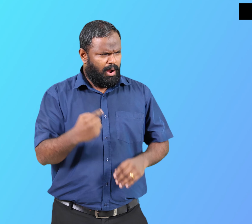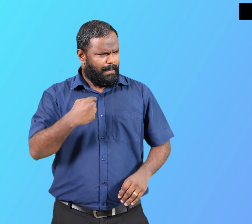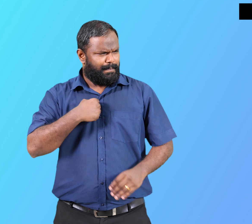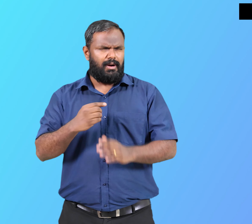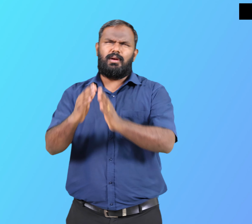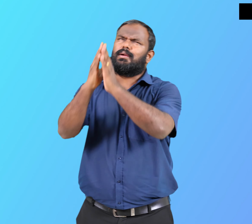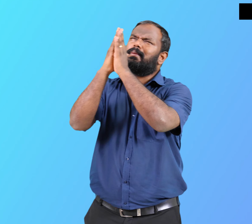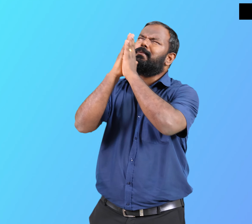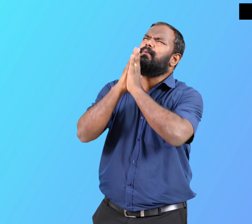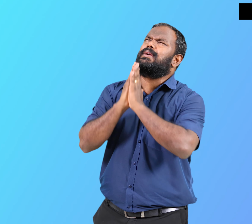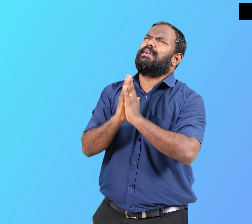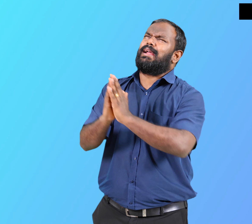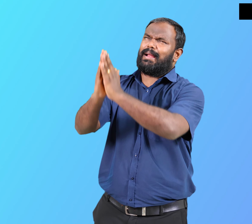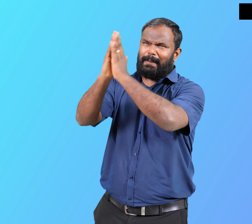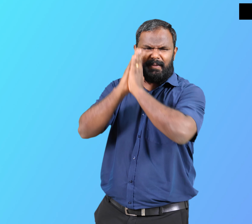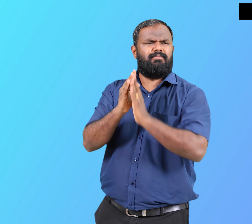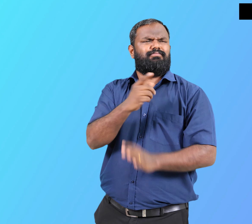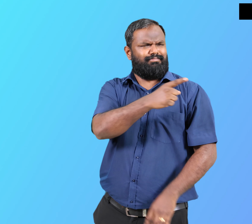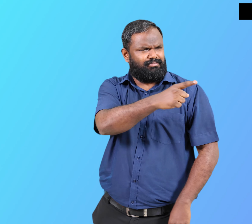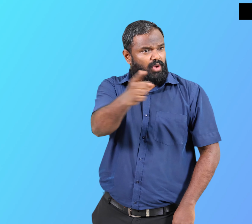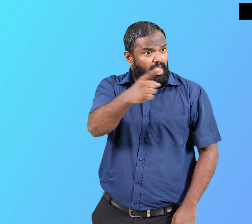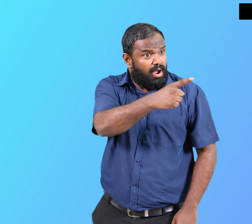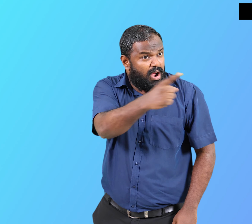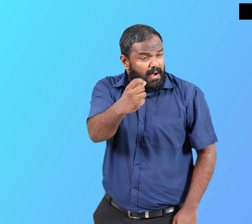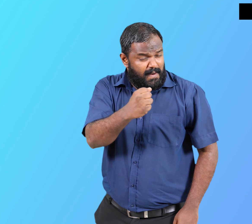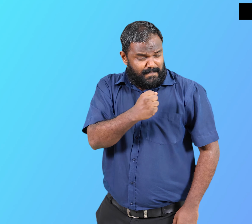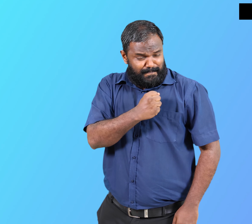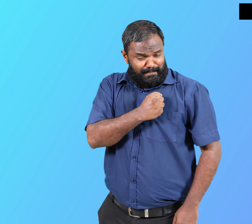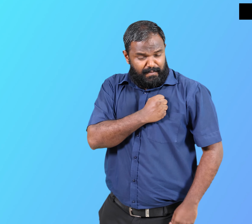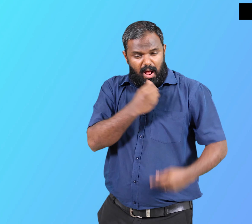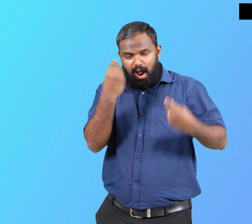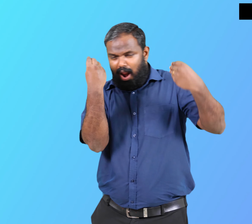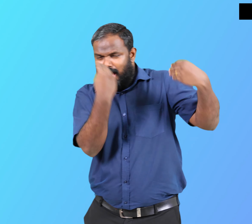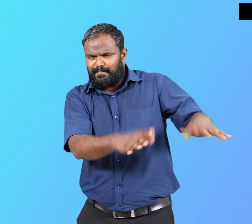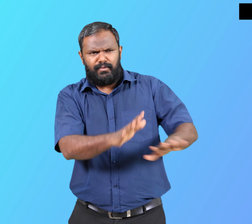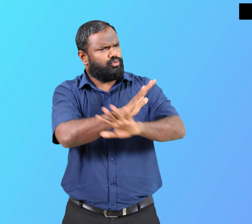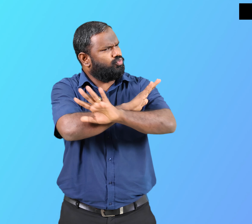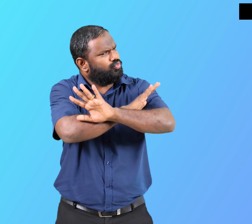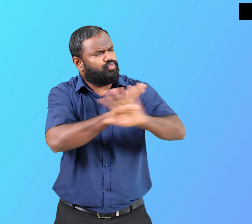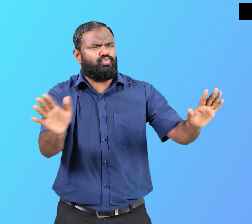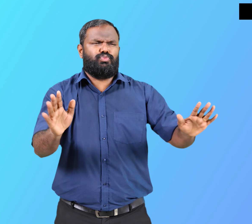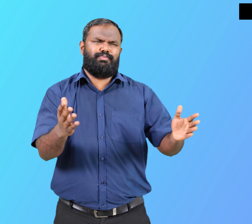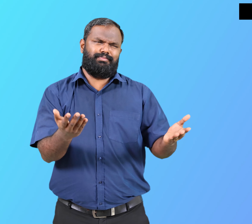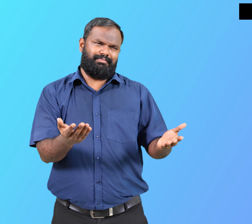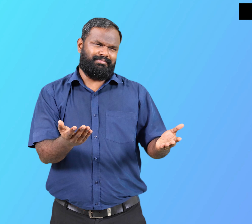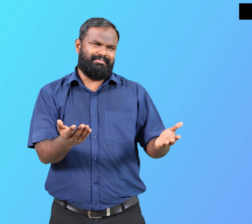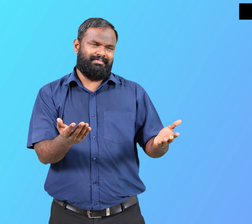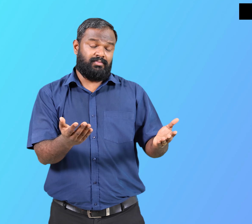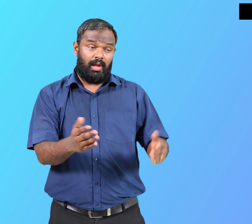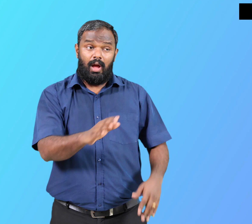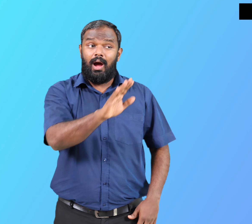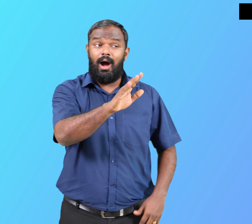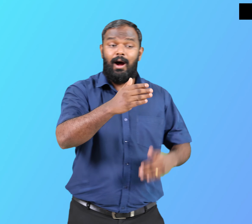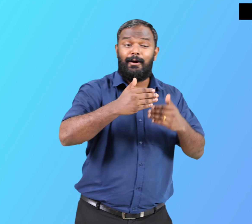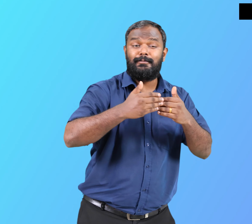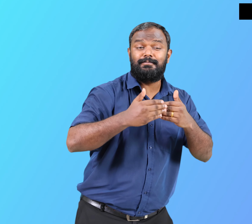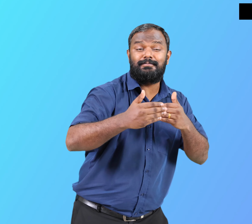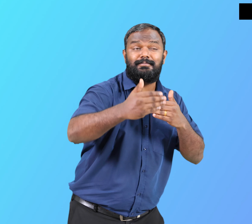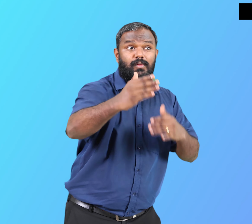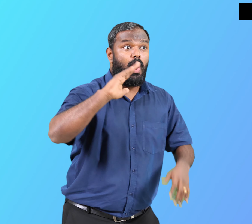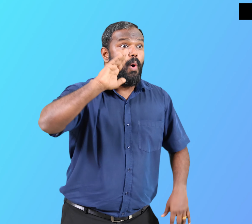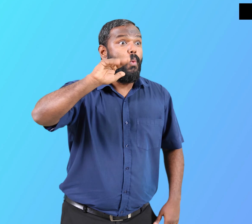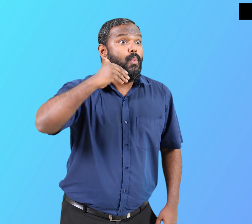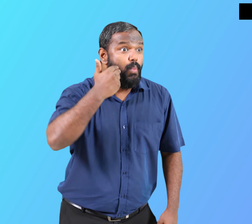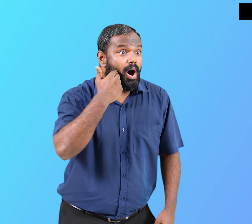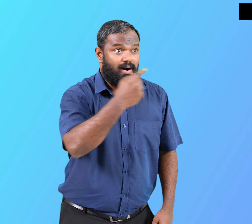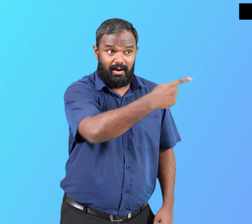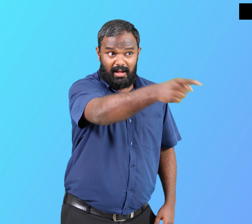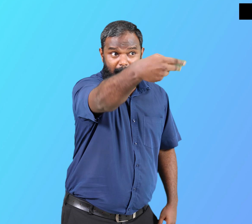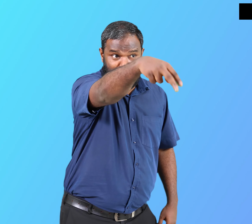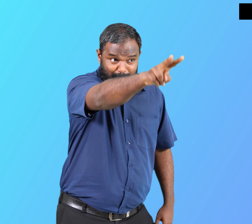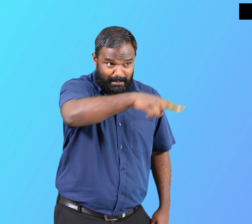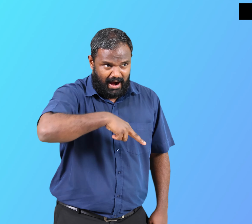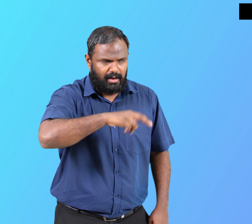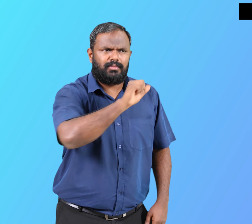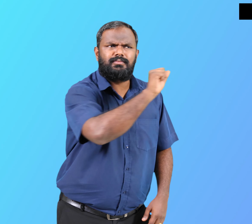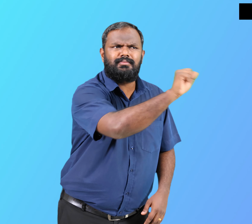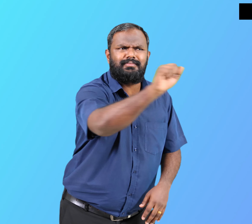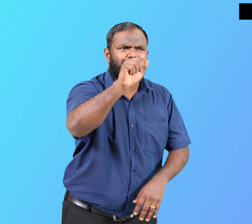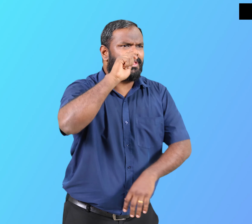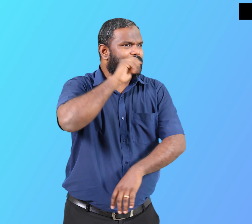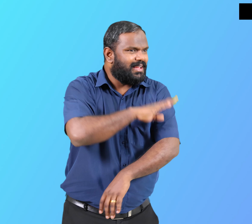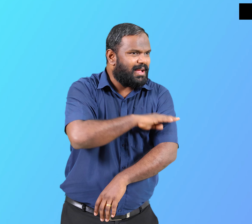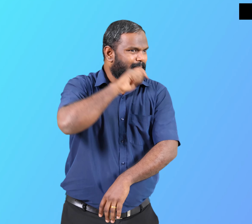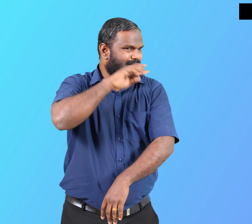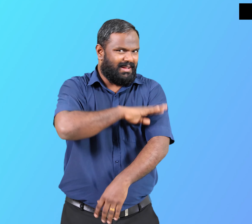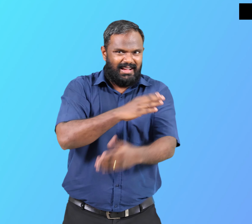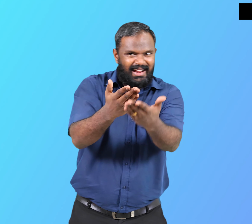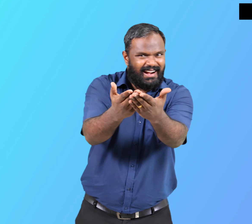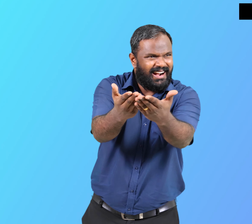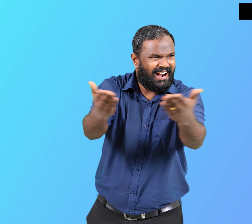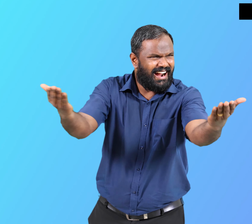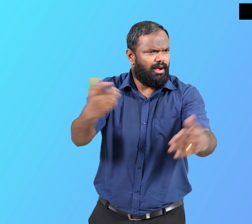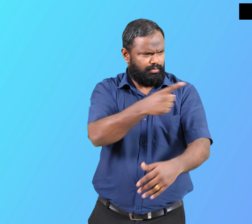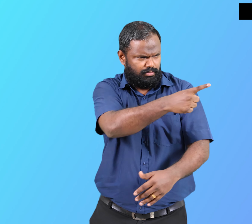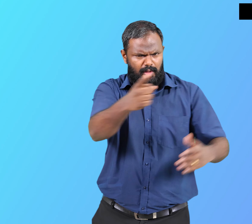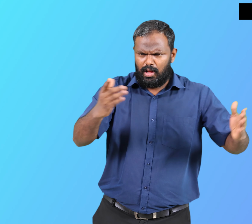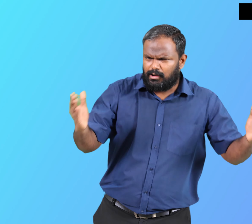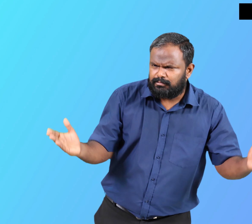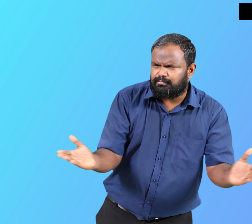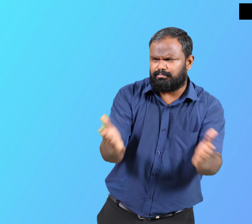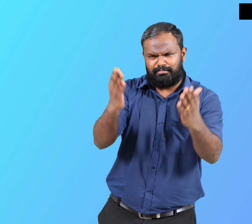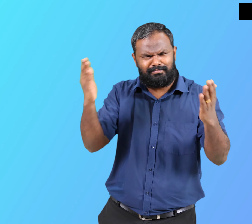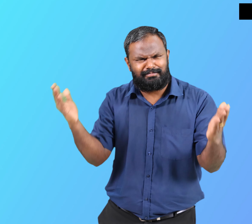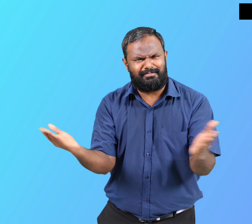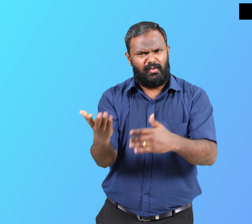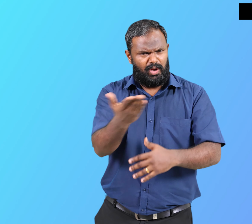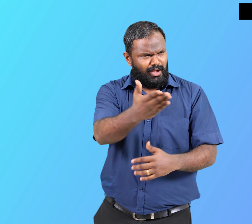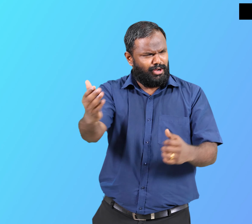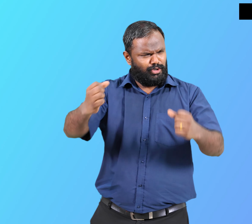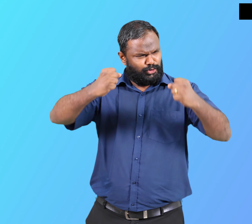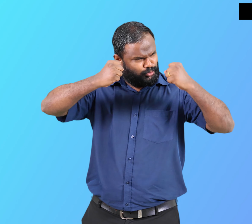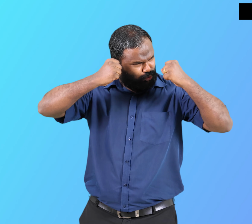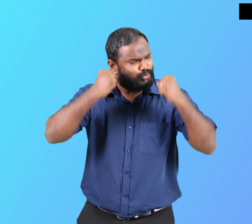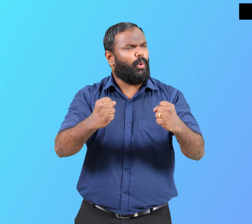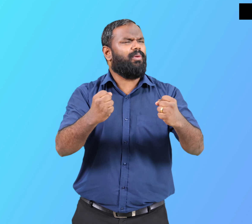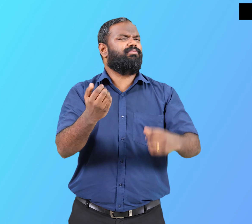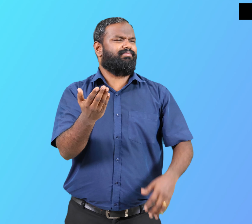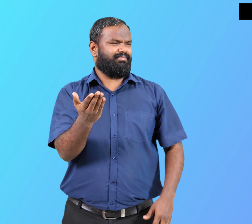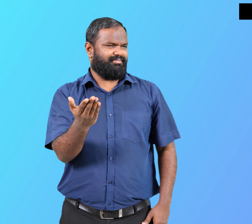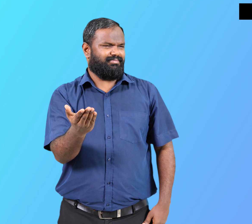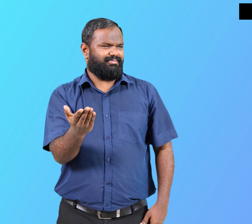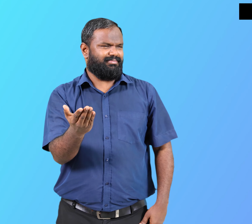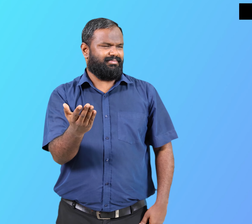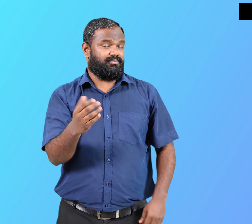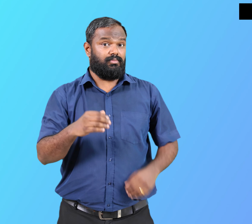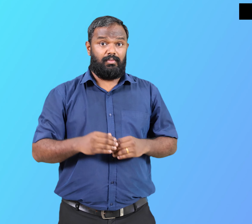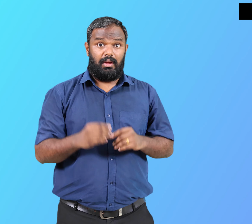I have prayed for you, Simon, that you will not lose your faith completely! And when you come back to me, help your brothers be stronger.”